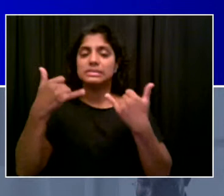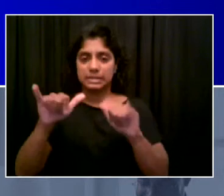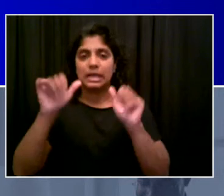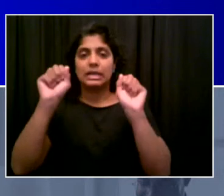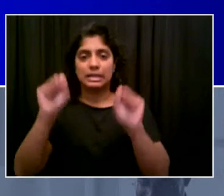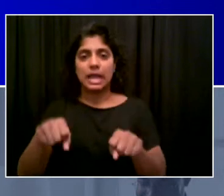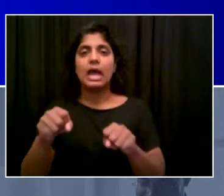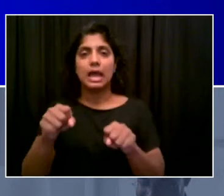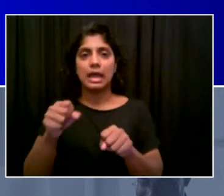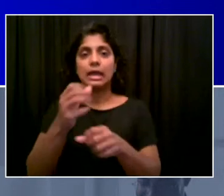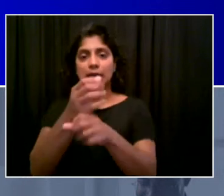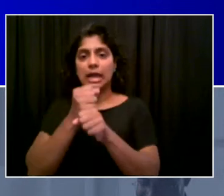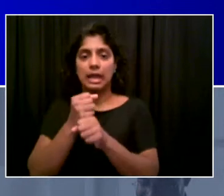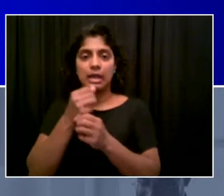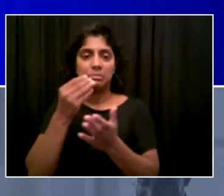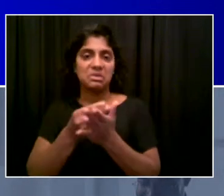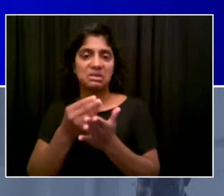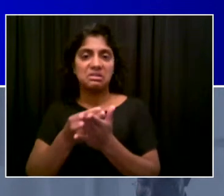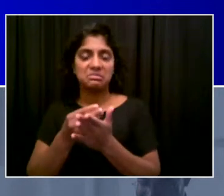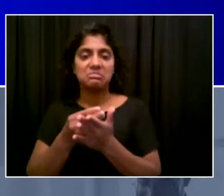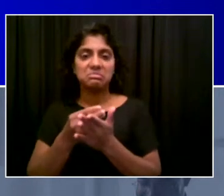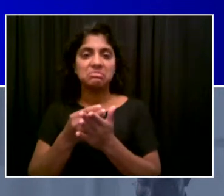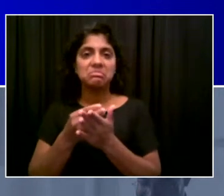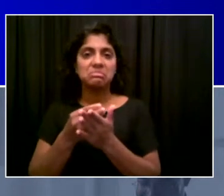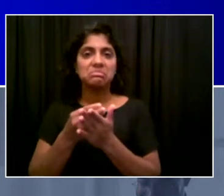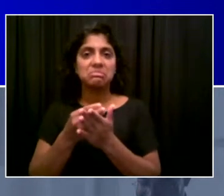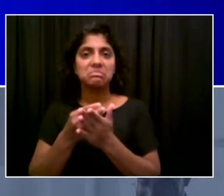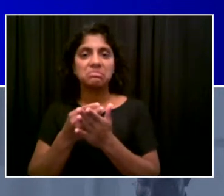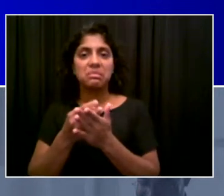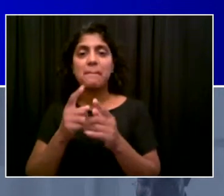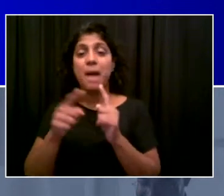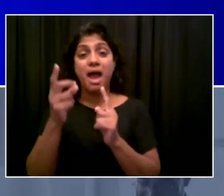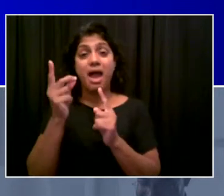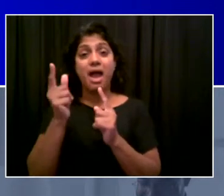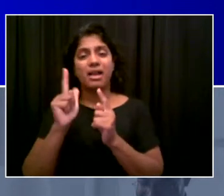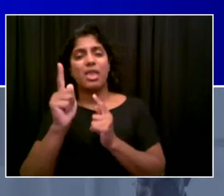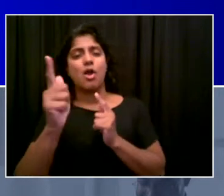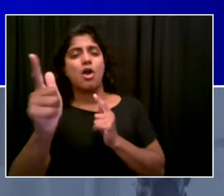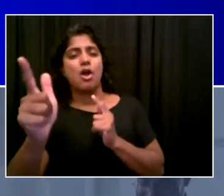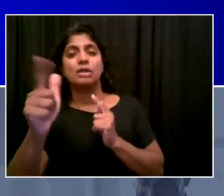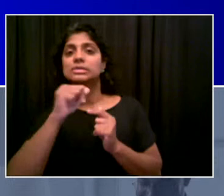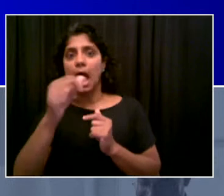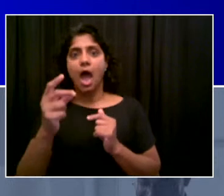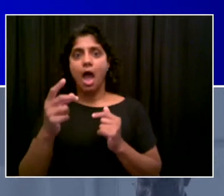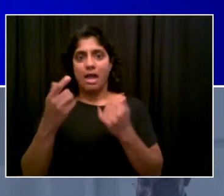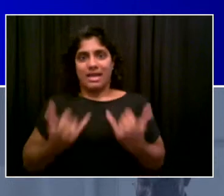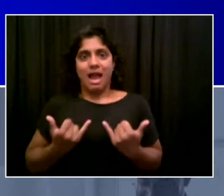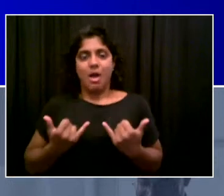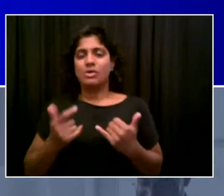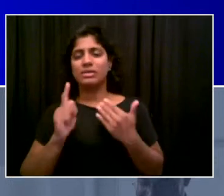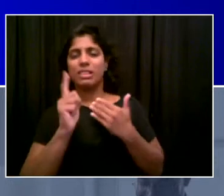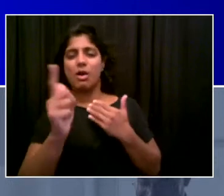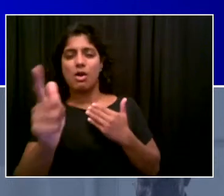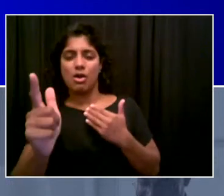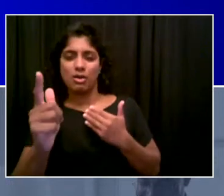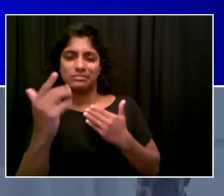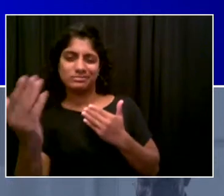250,000 FAMILIES QUALIFY FOR THIS CREDI T. BUT ARE NOT GOING TO GET IT AUTOMATICALLY. SO IF YOU ARE